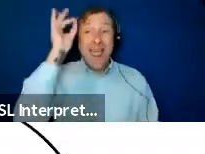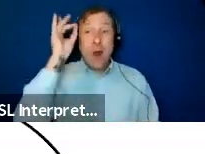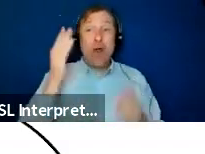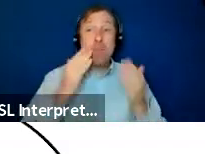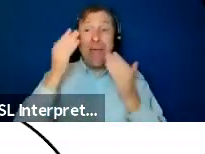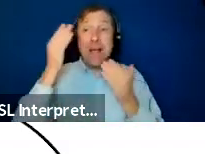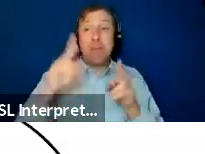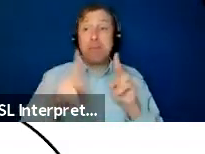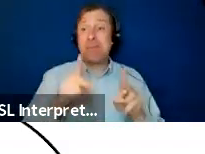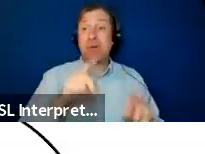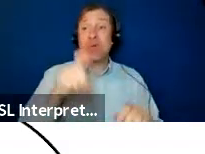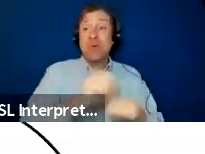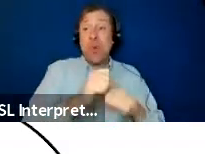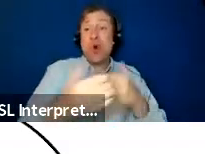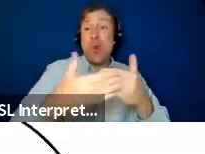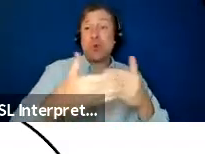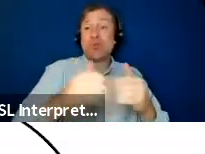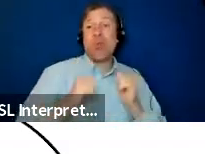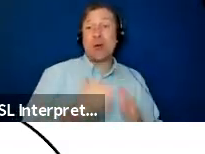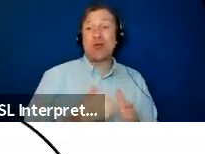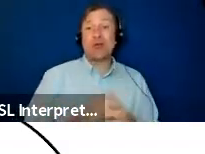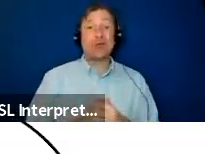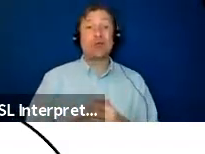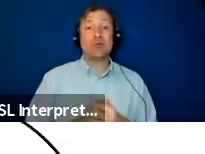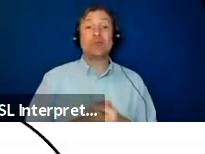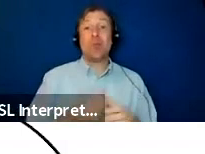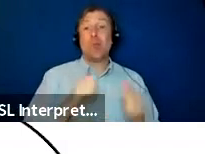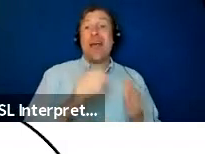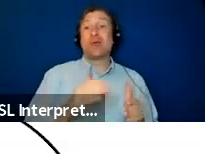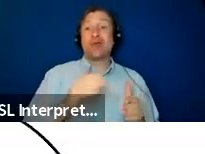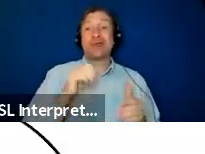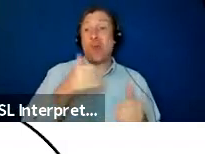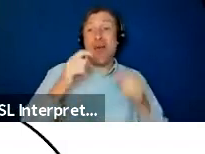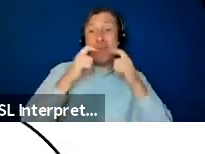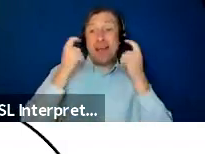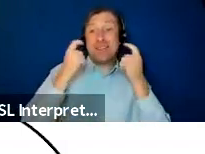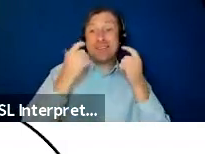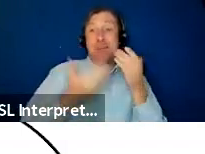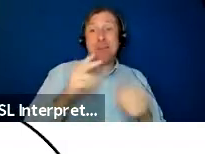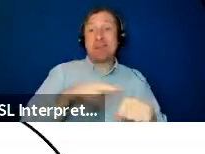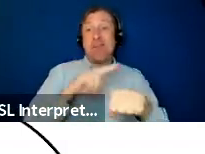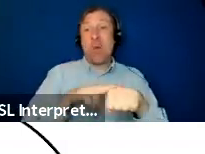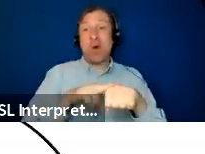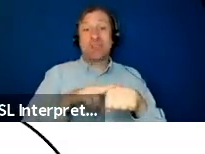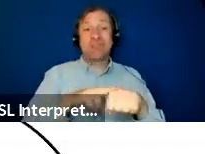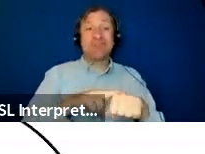who need to be working in proximity to those performers while those performers aren't wearing PPE. Because of course it would be difficult to